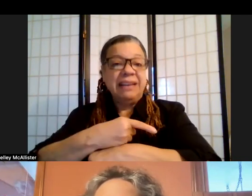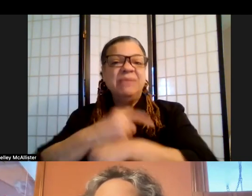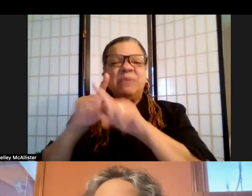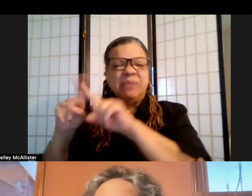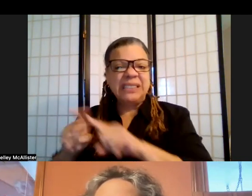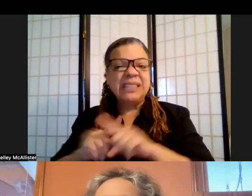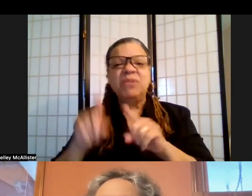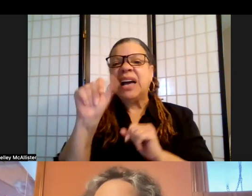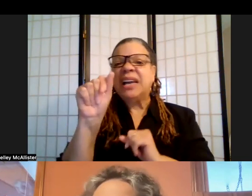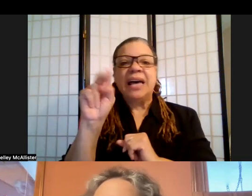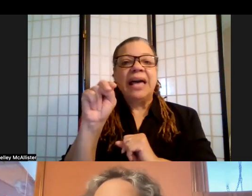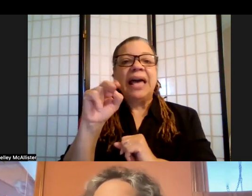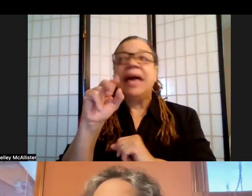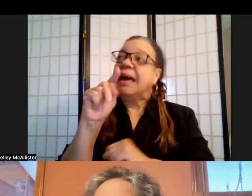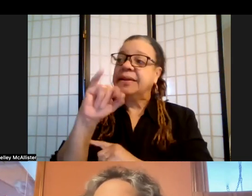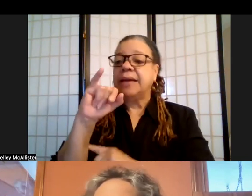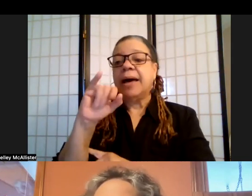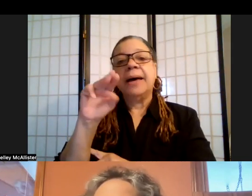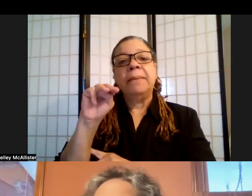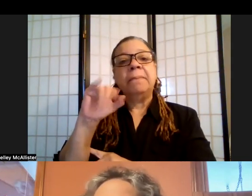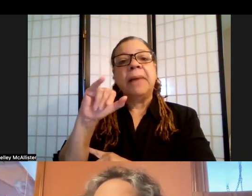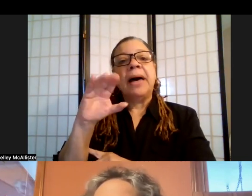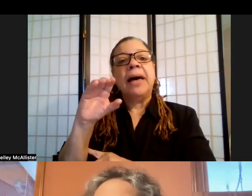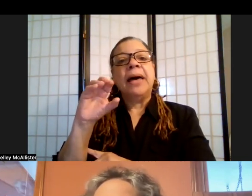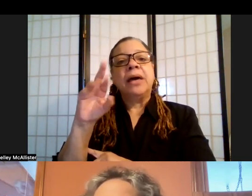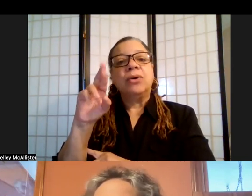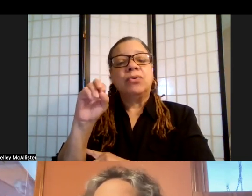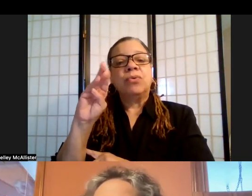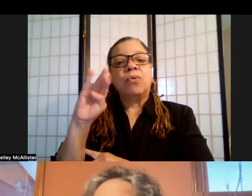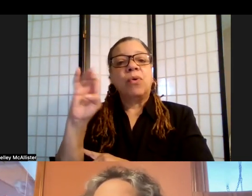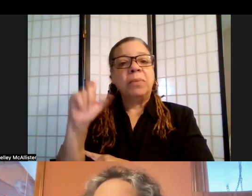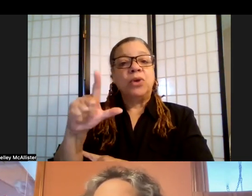antimicrobial resistance, and sort of his journey in, in discovering. And I'll be